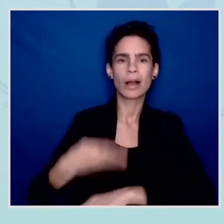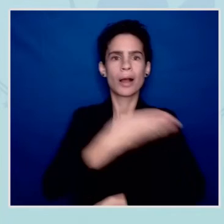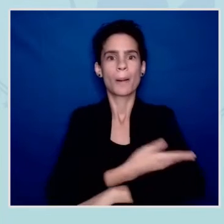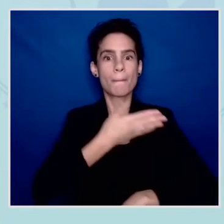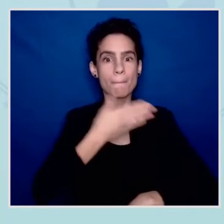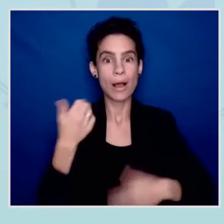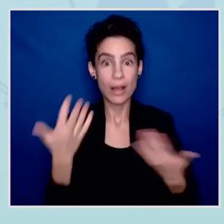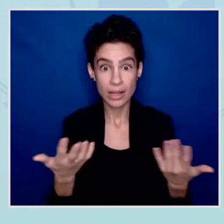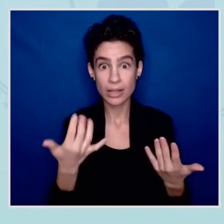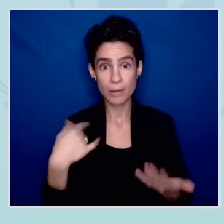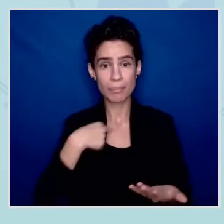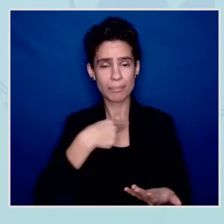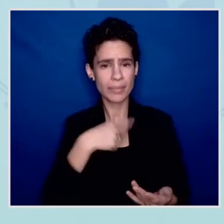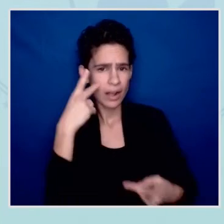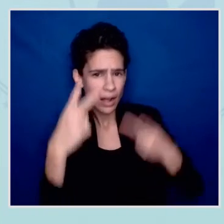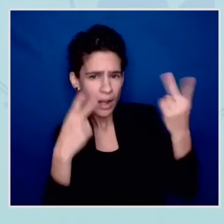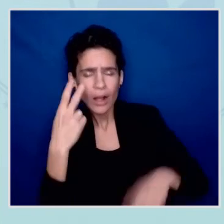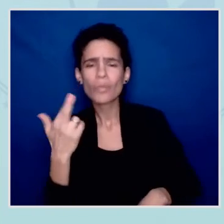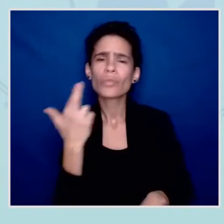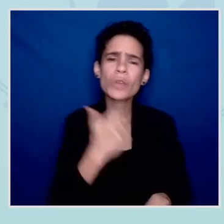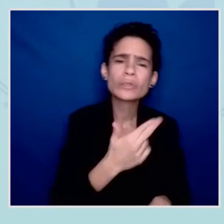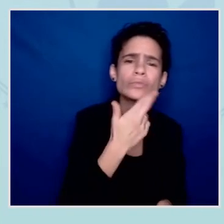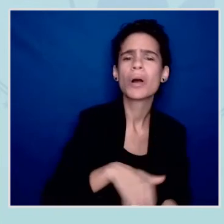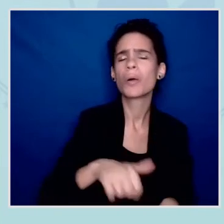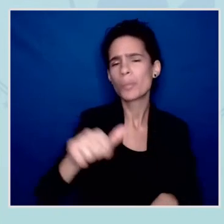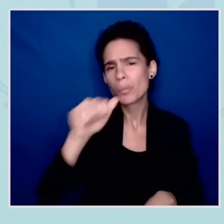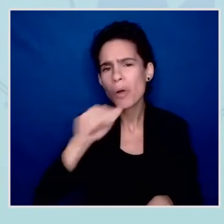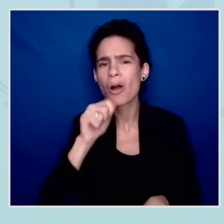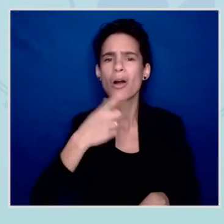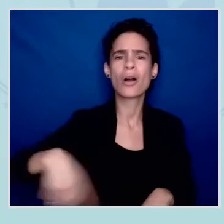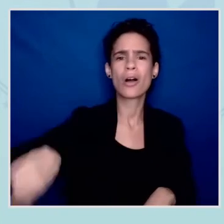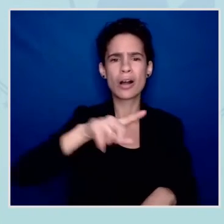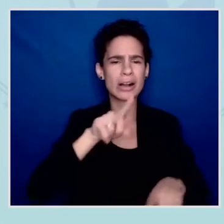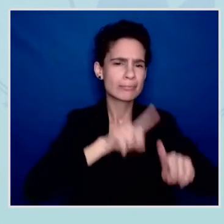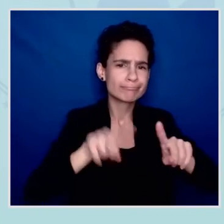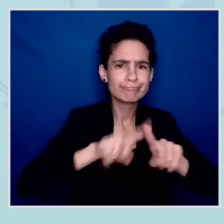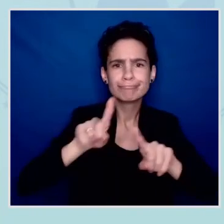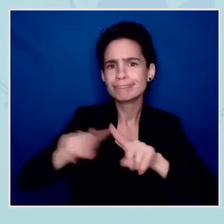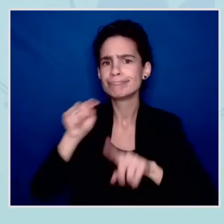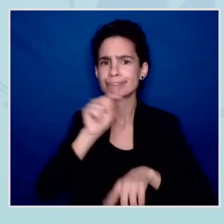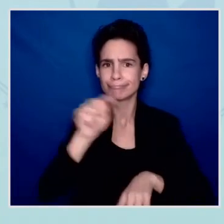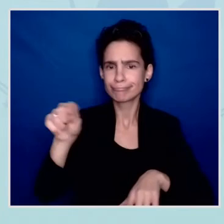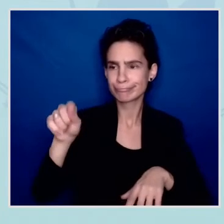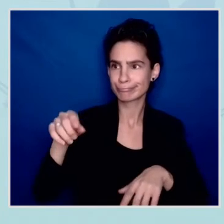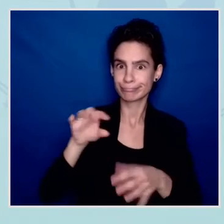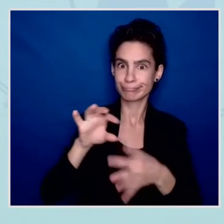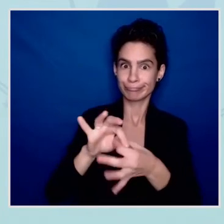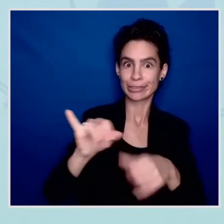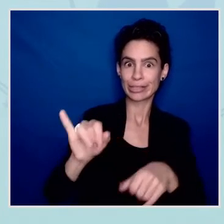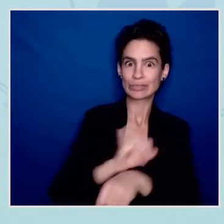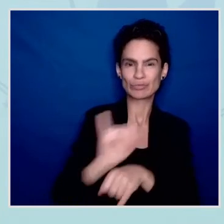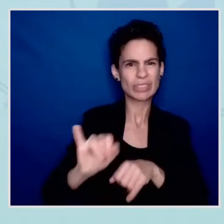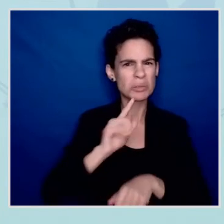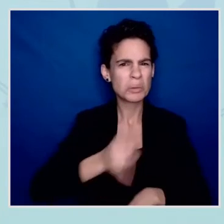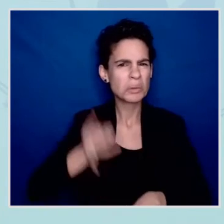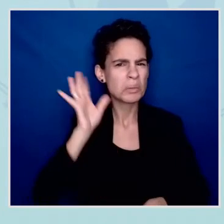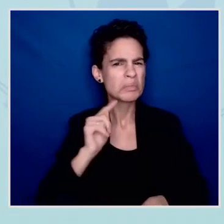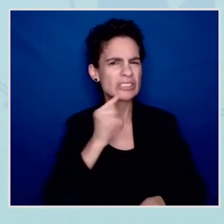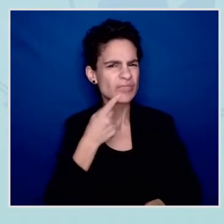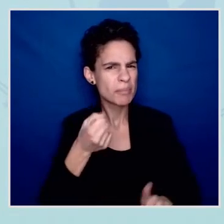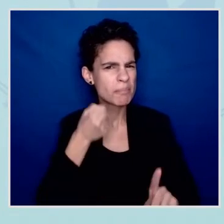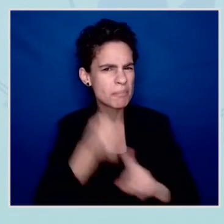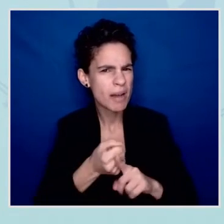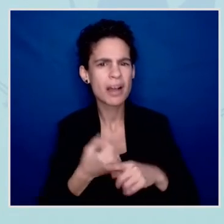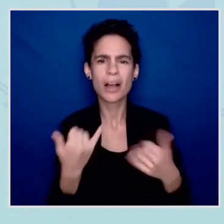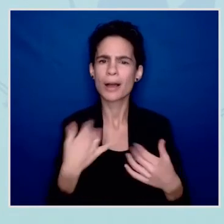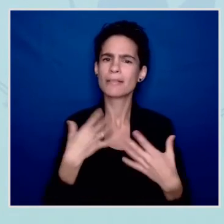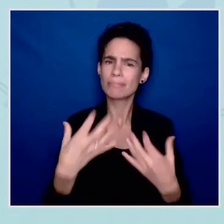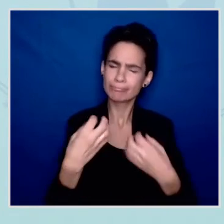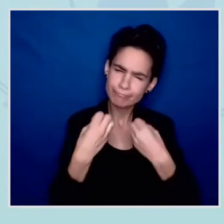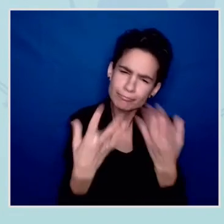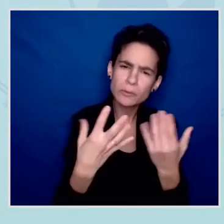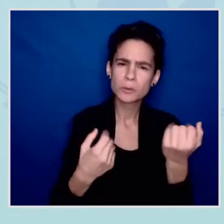WHEN WE BROUGHT DETROIT BACK